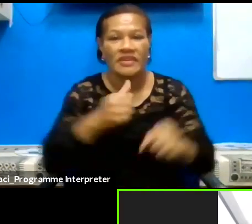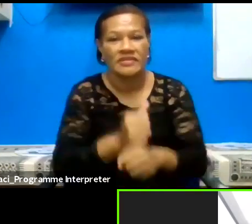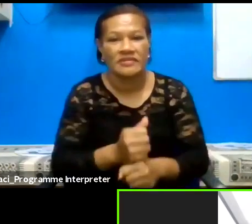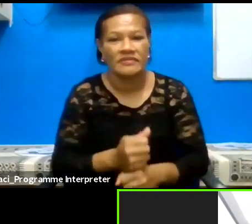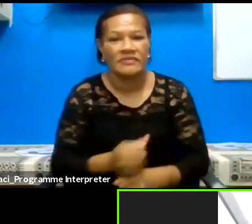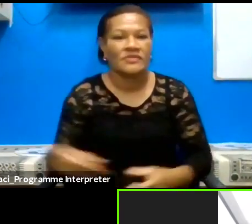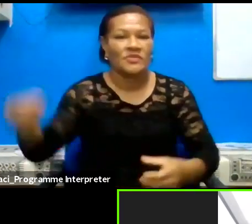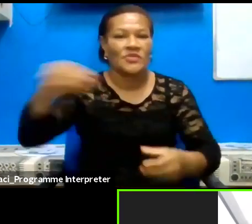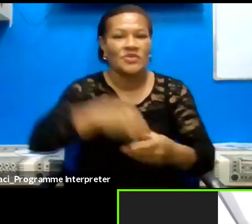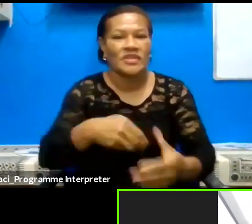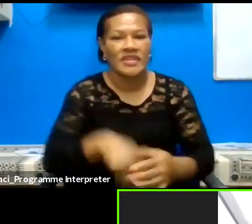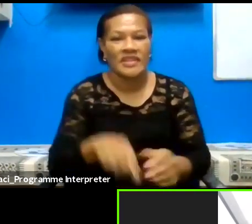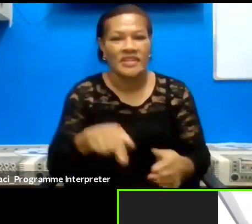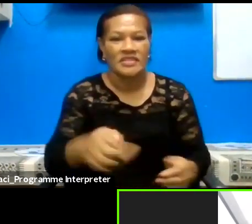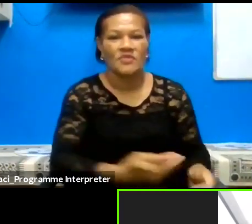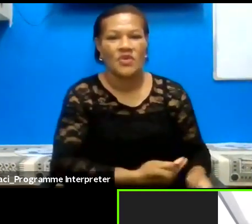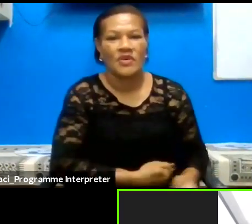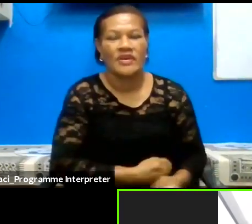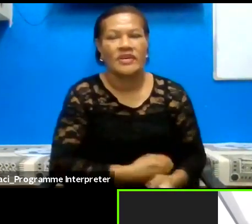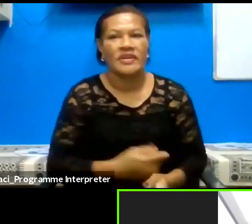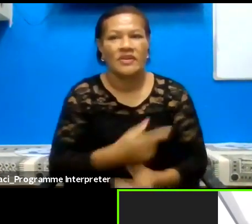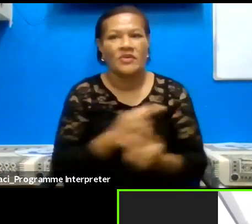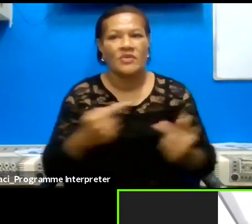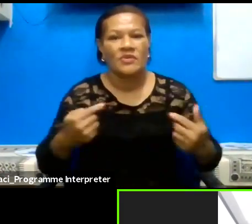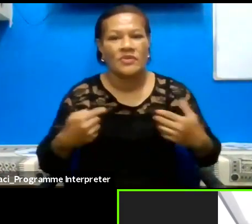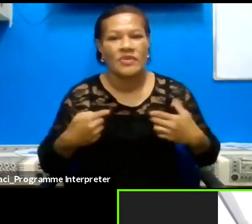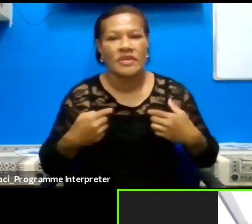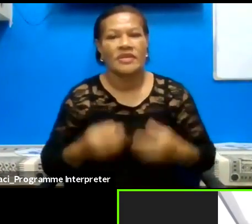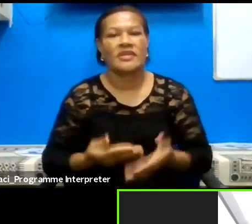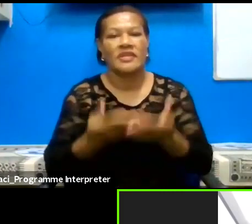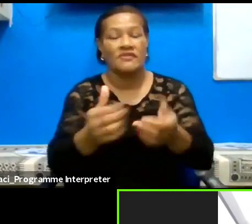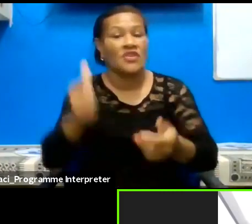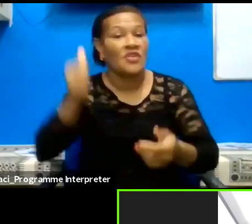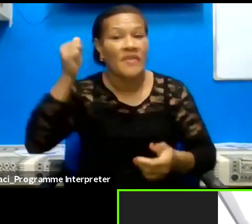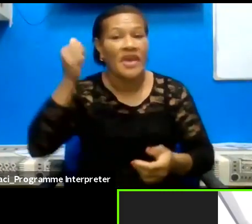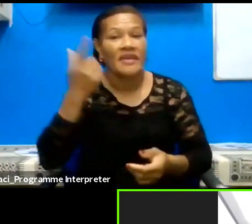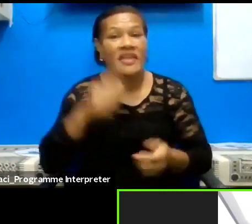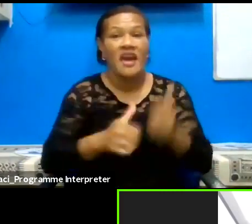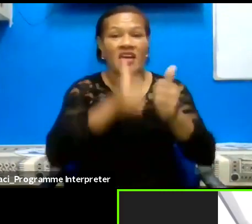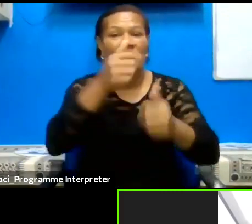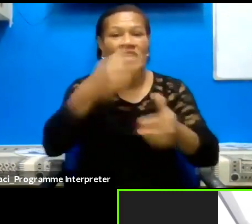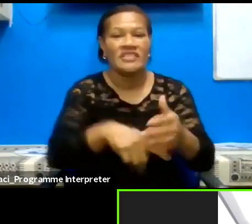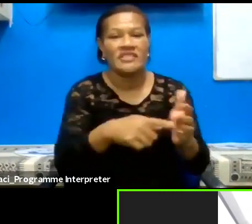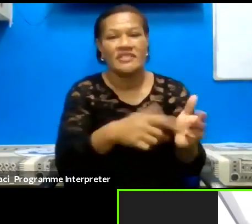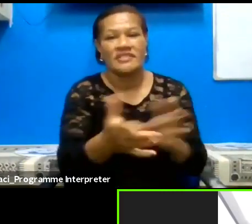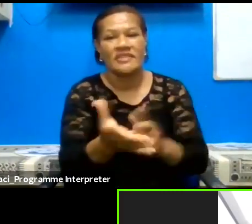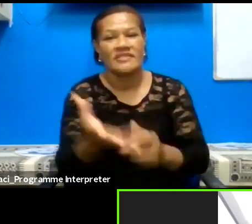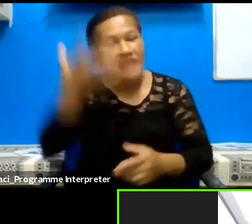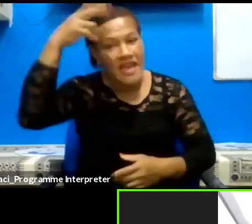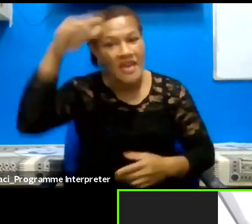Thank you. That was a short